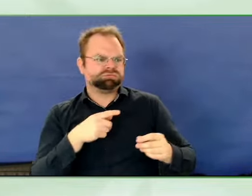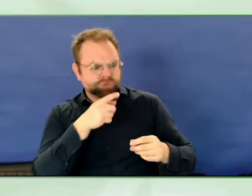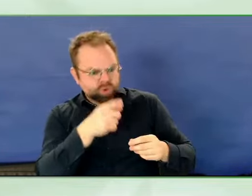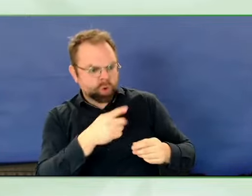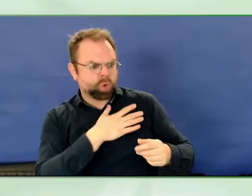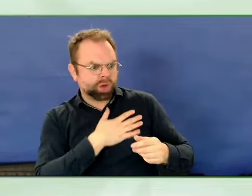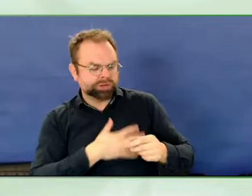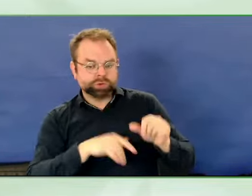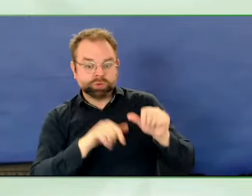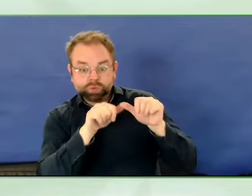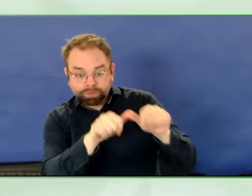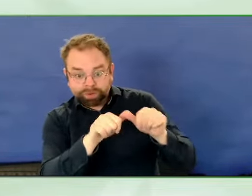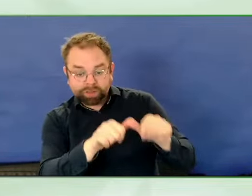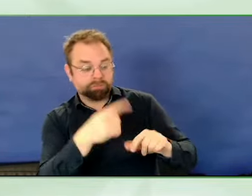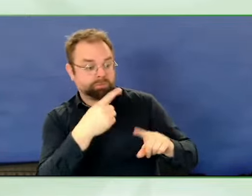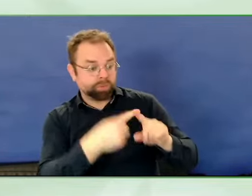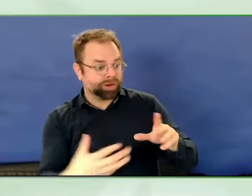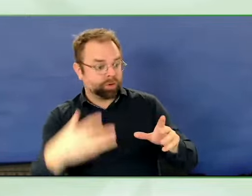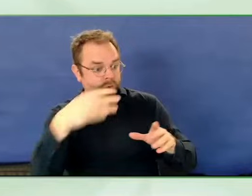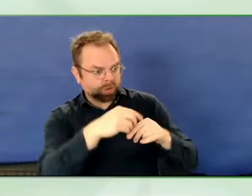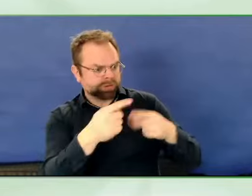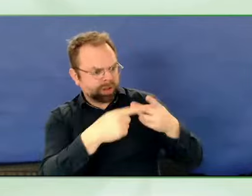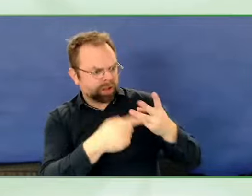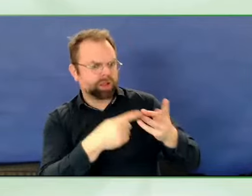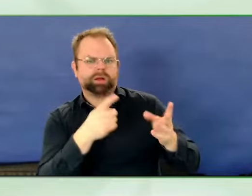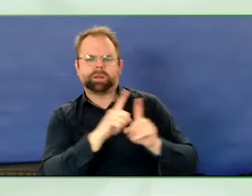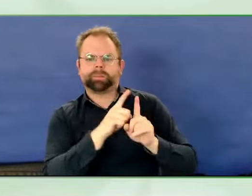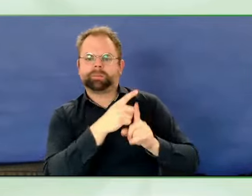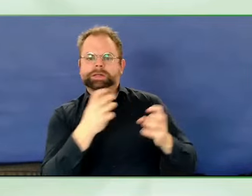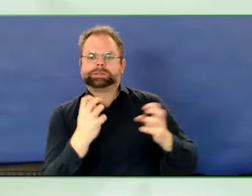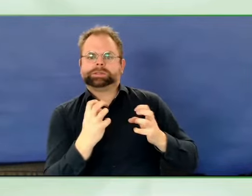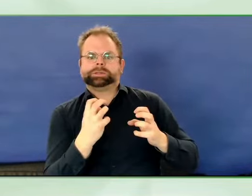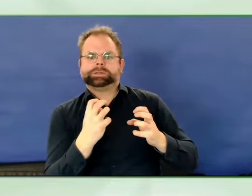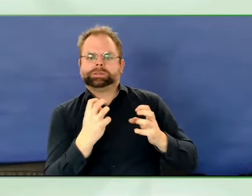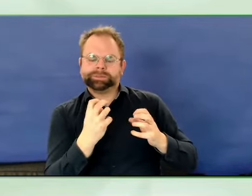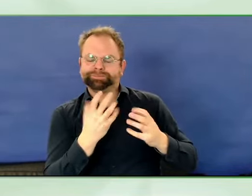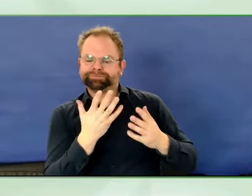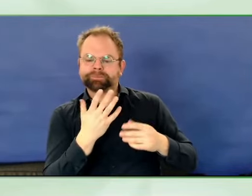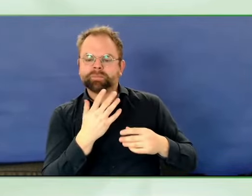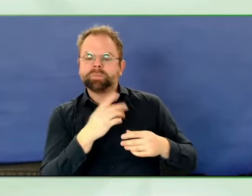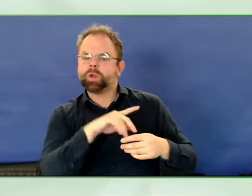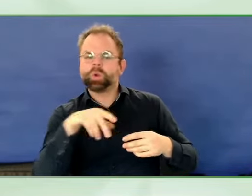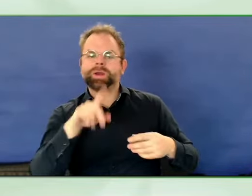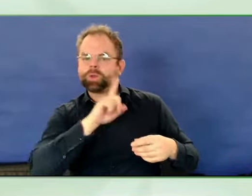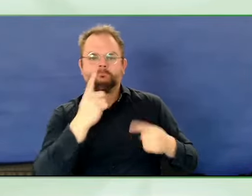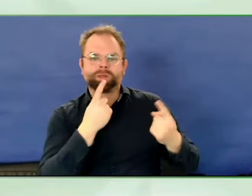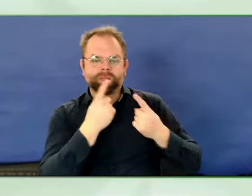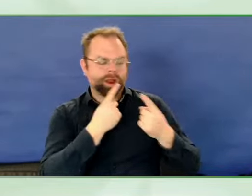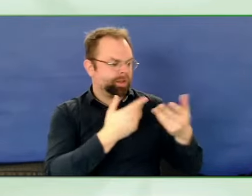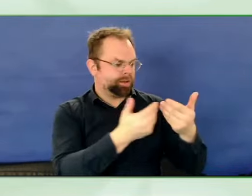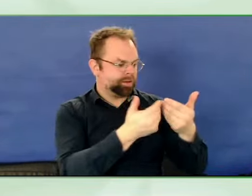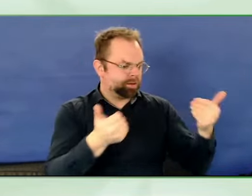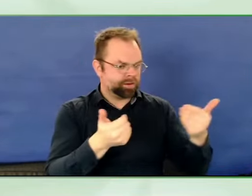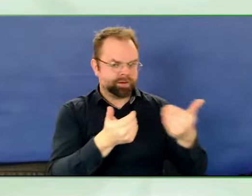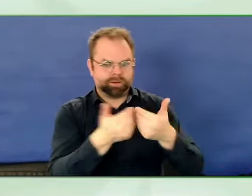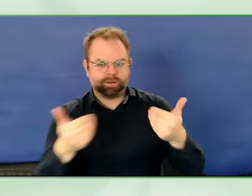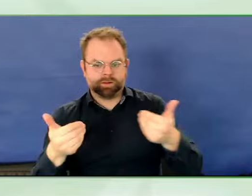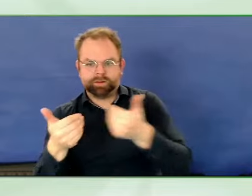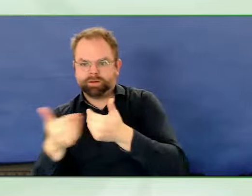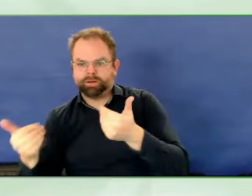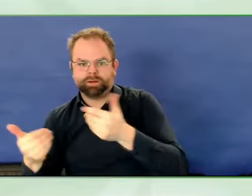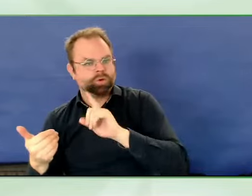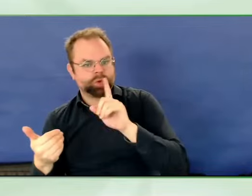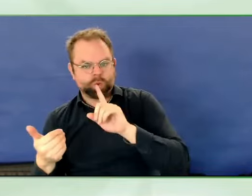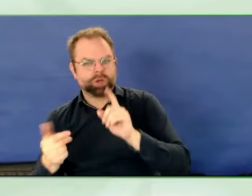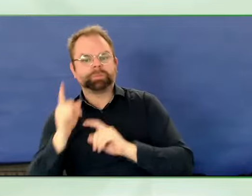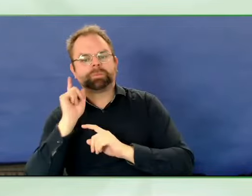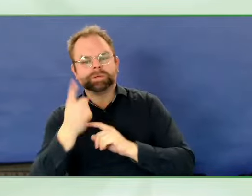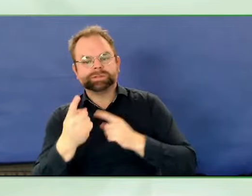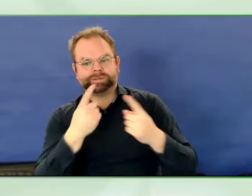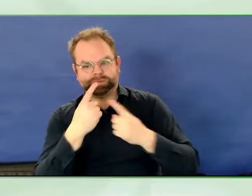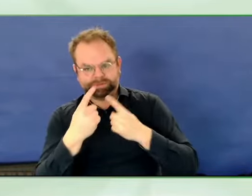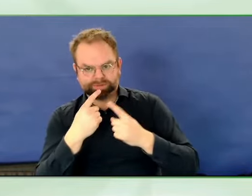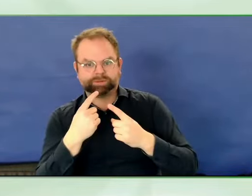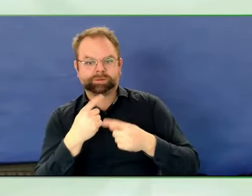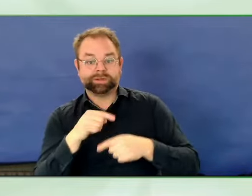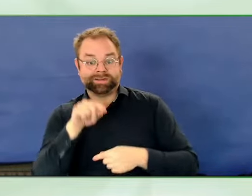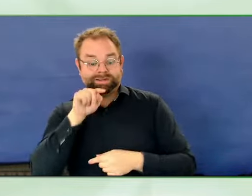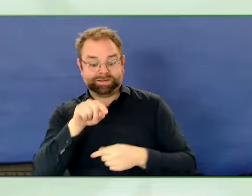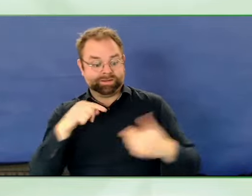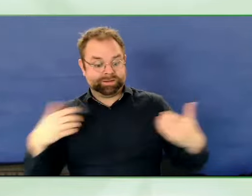You do not lose too much to it, especially in the fashion world.